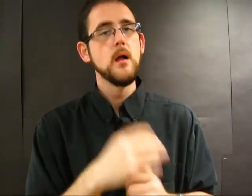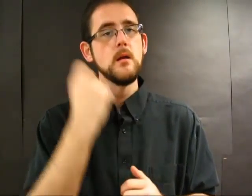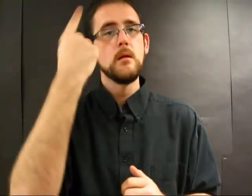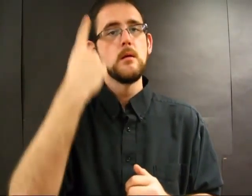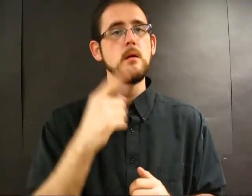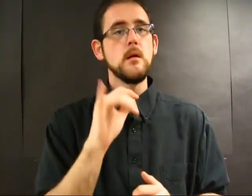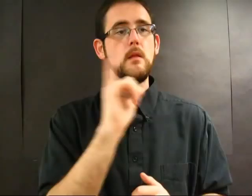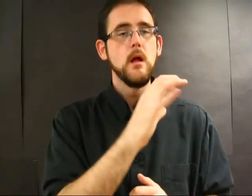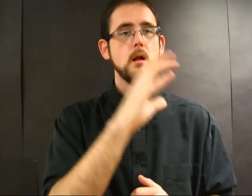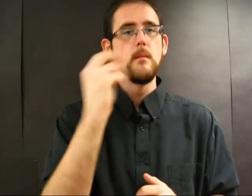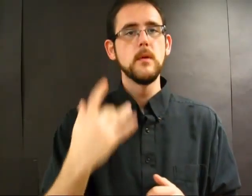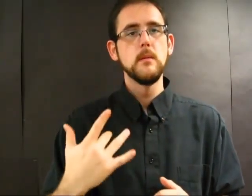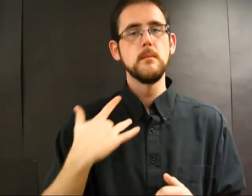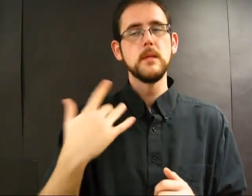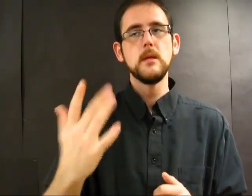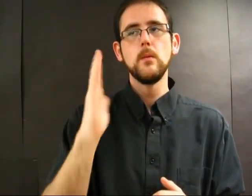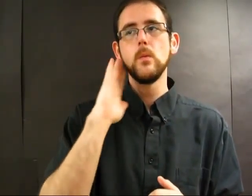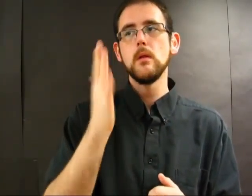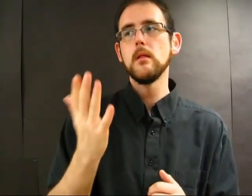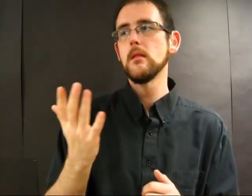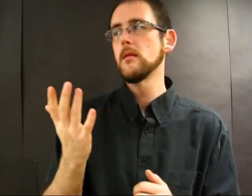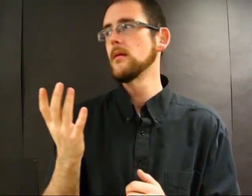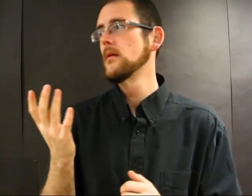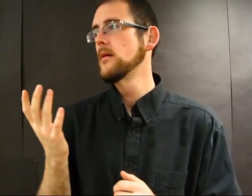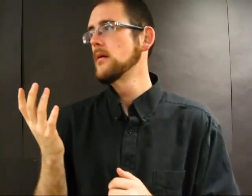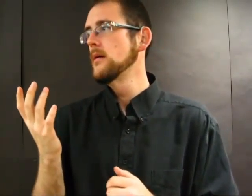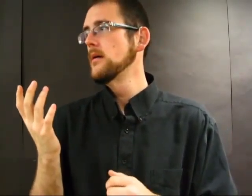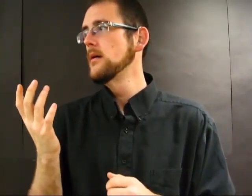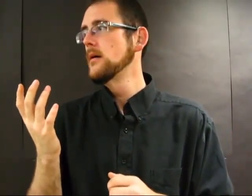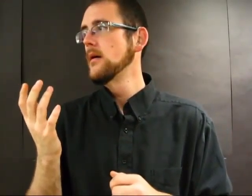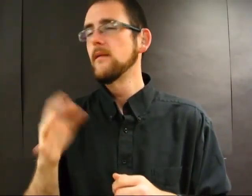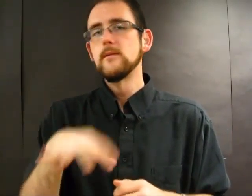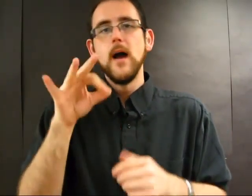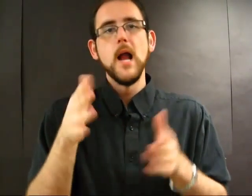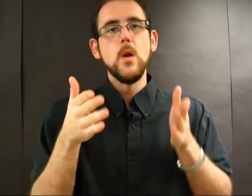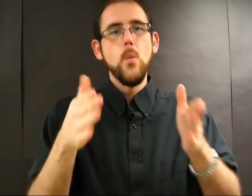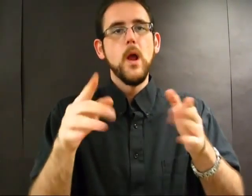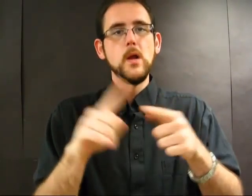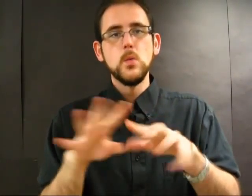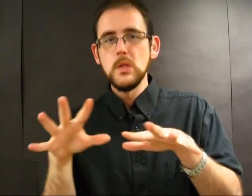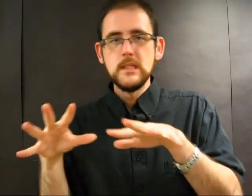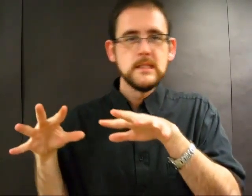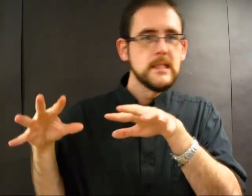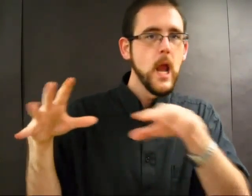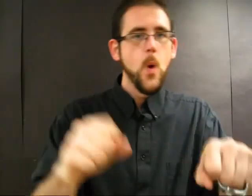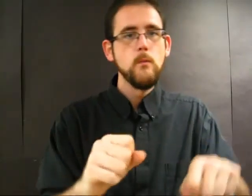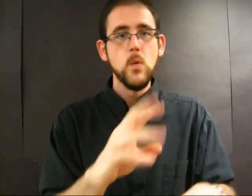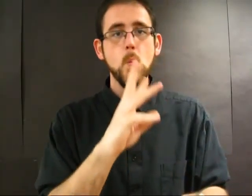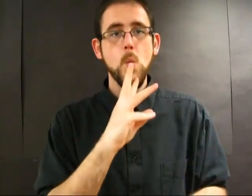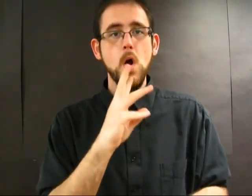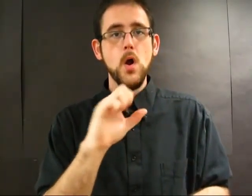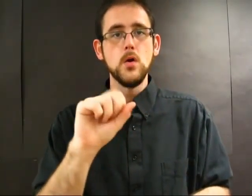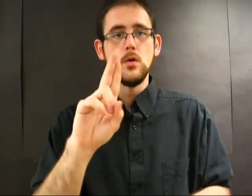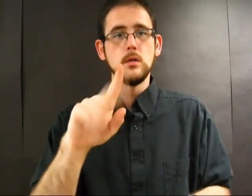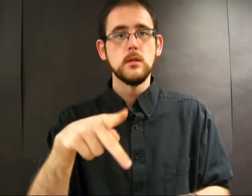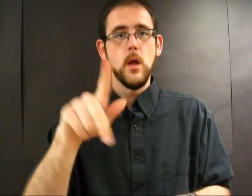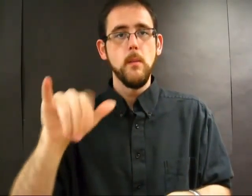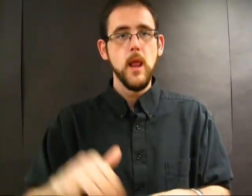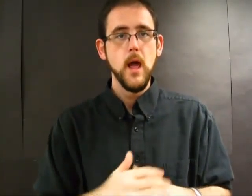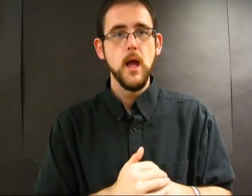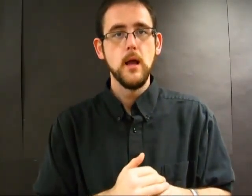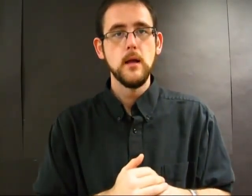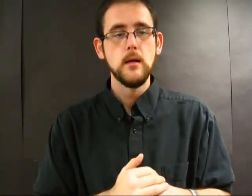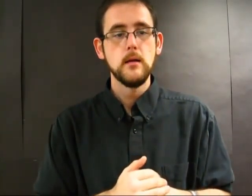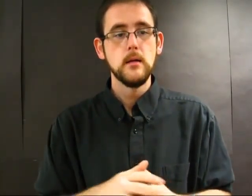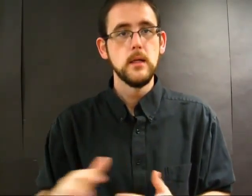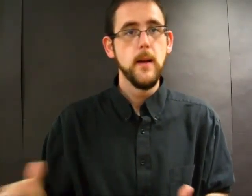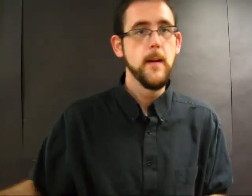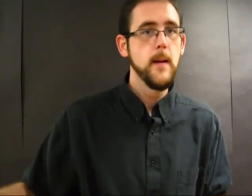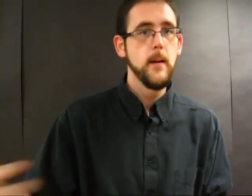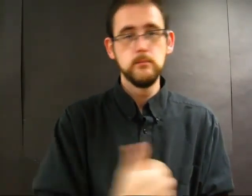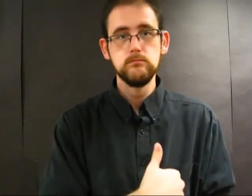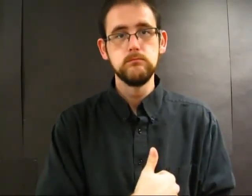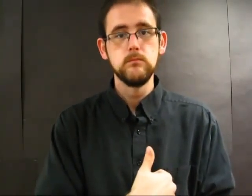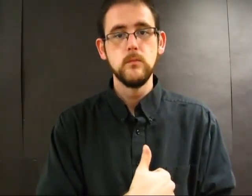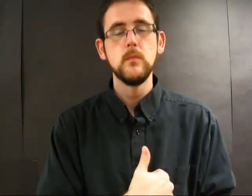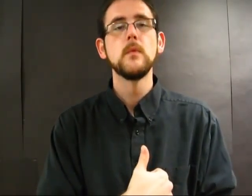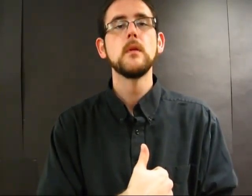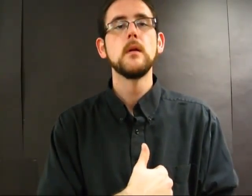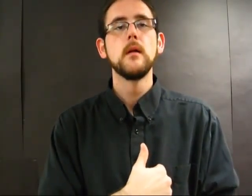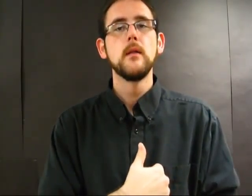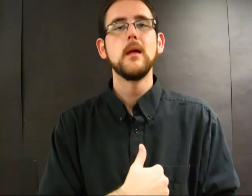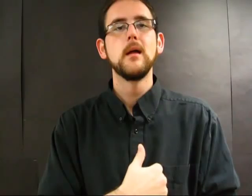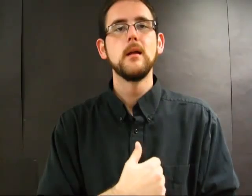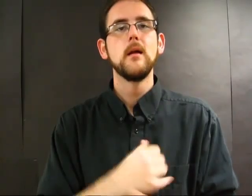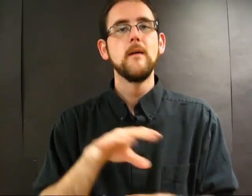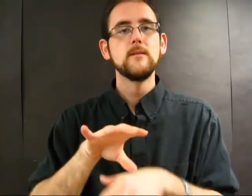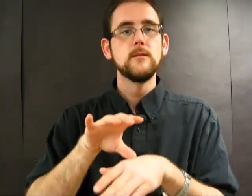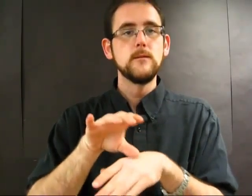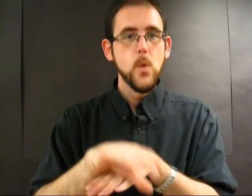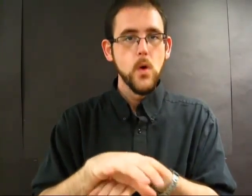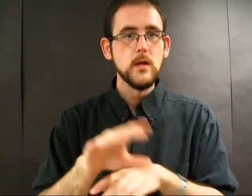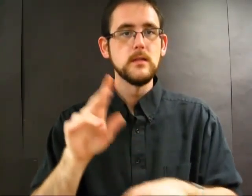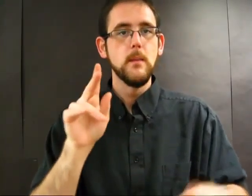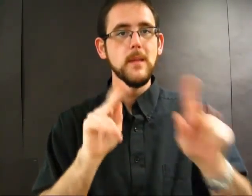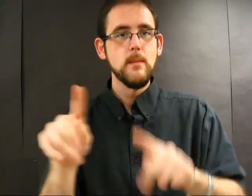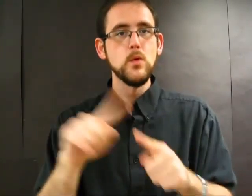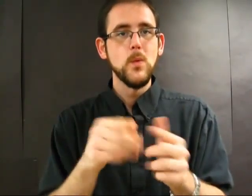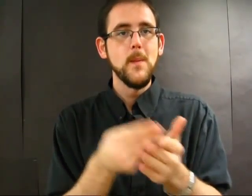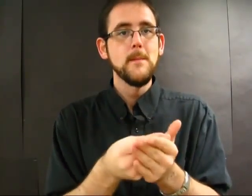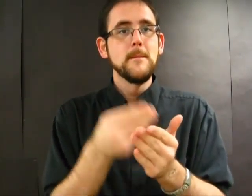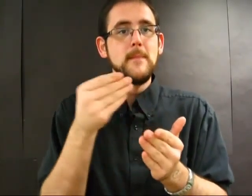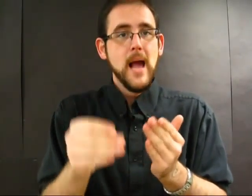They tend to find a way to take over local water supplies and force people to buy